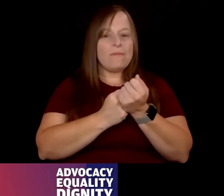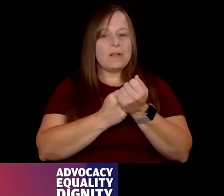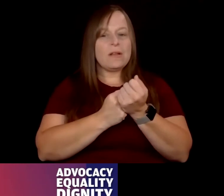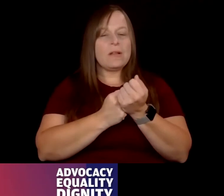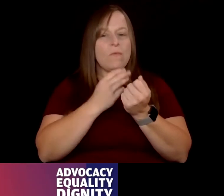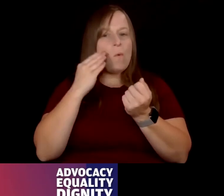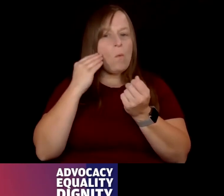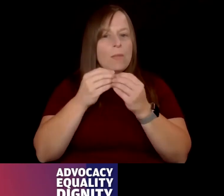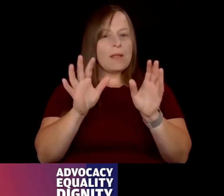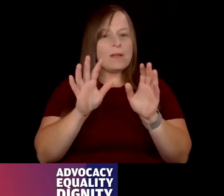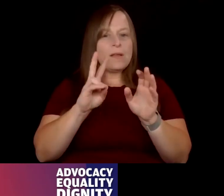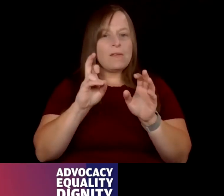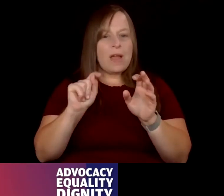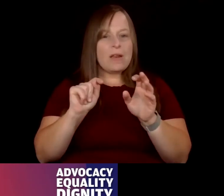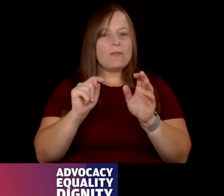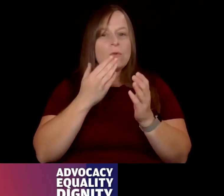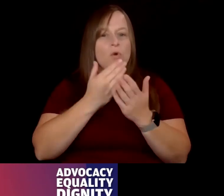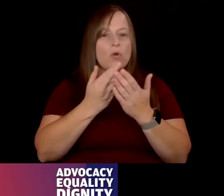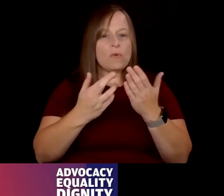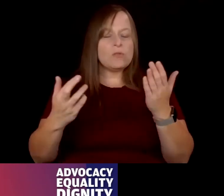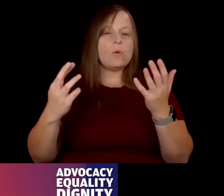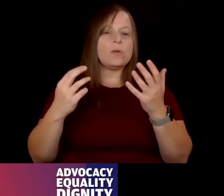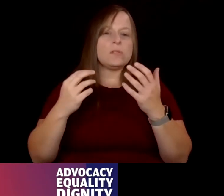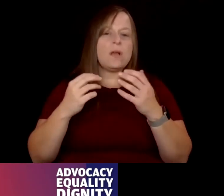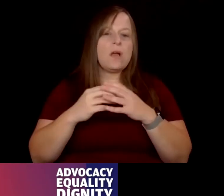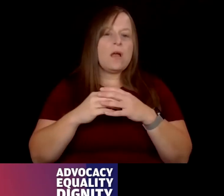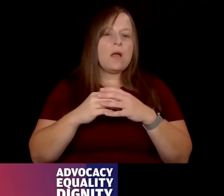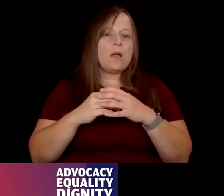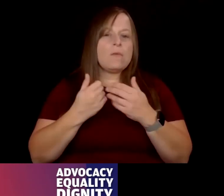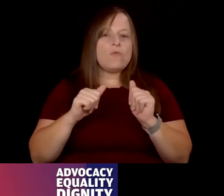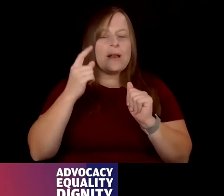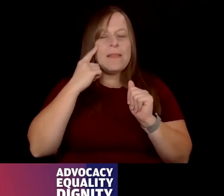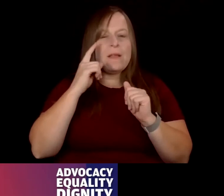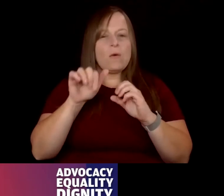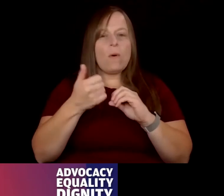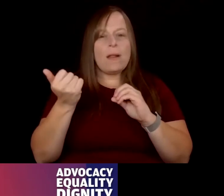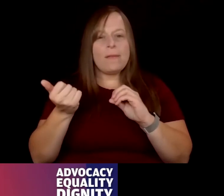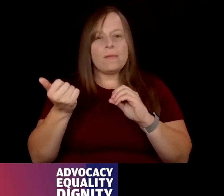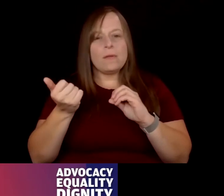experiencing homelessness could be a good resource. I mean, I'm trying to think what else. There are various